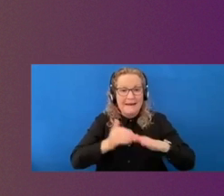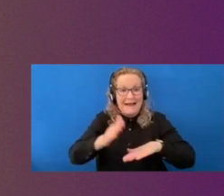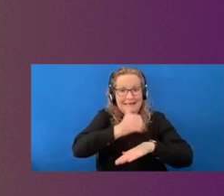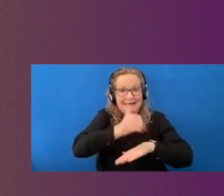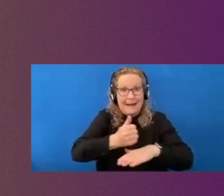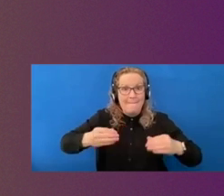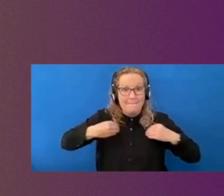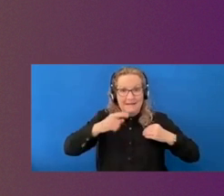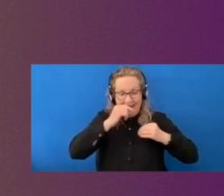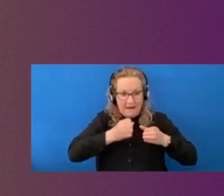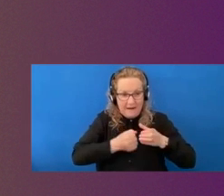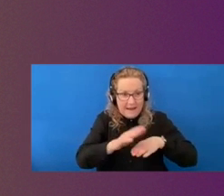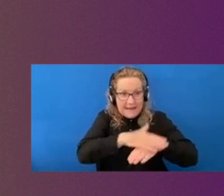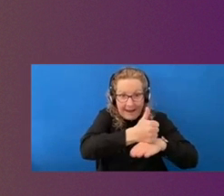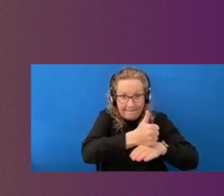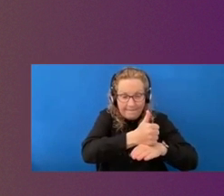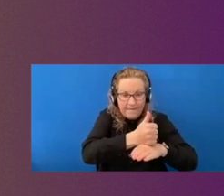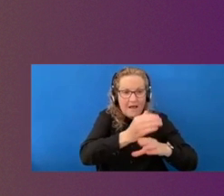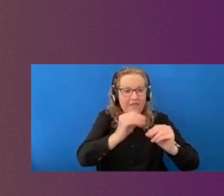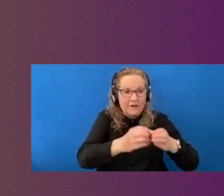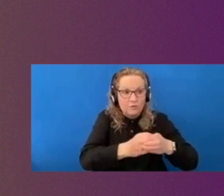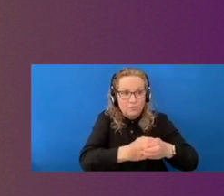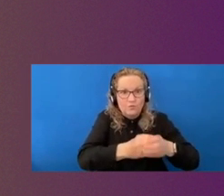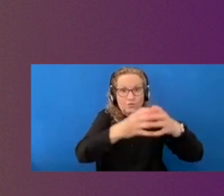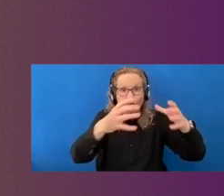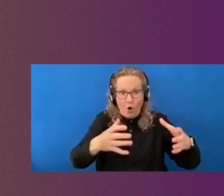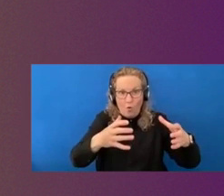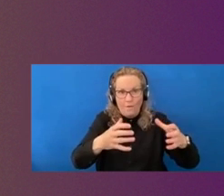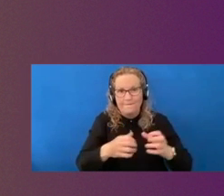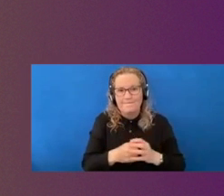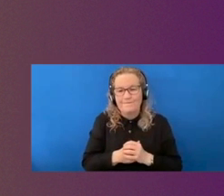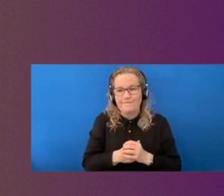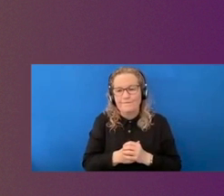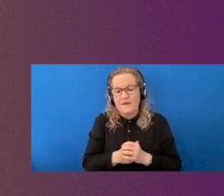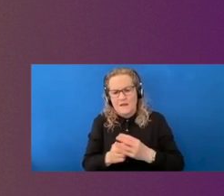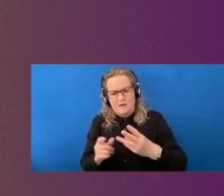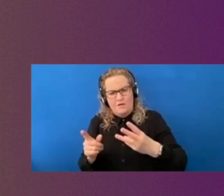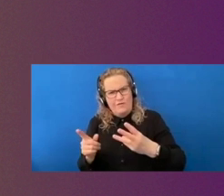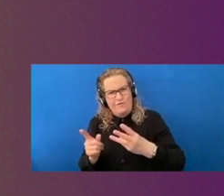the last piece is the actual distribution part when it comes to that distribution